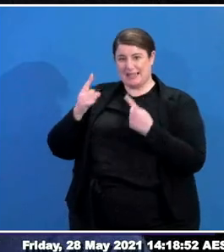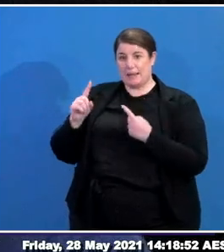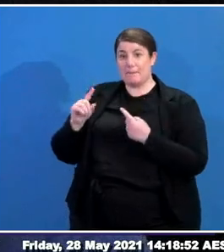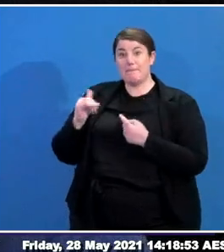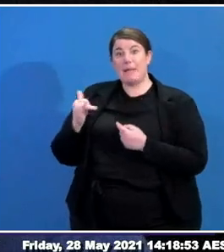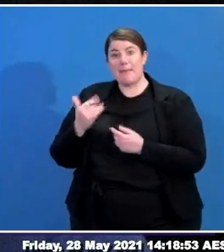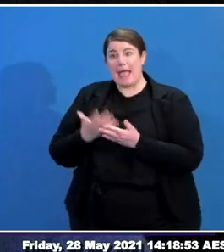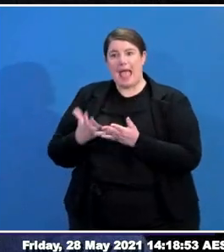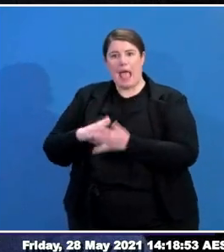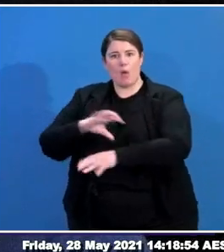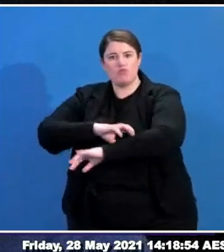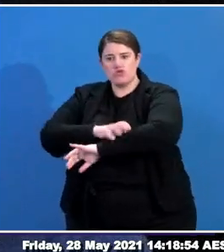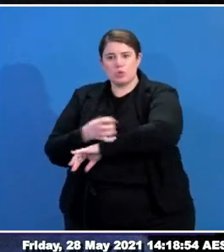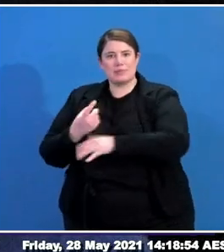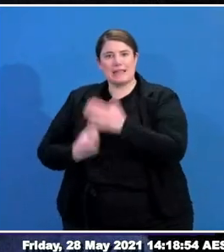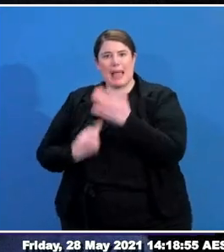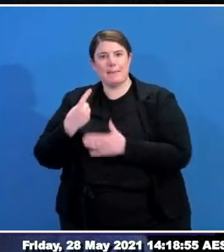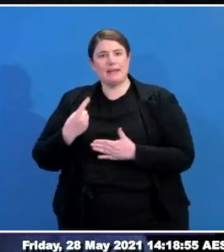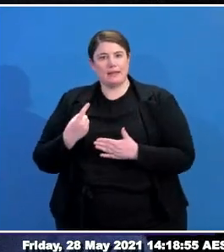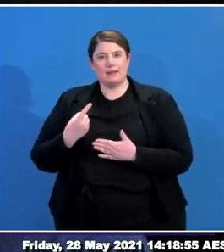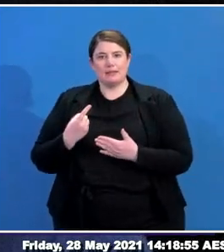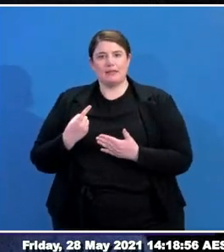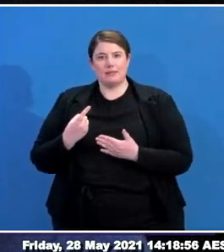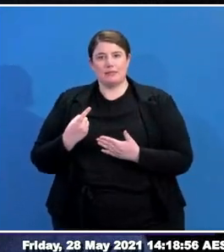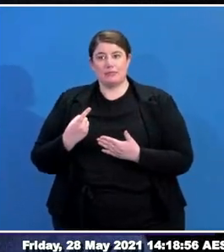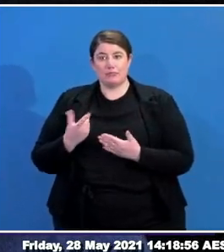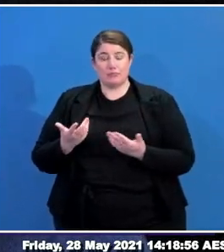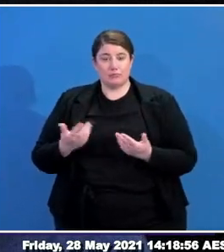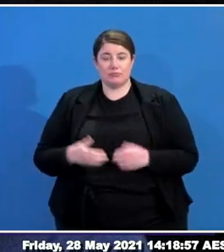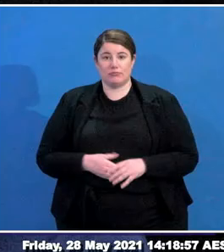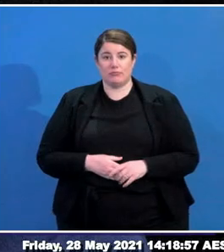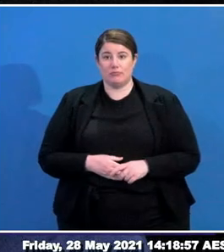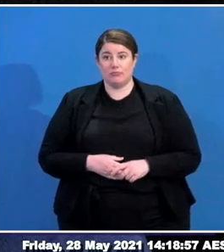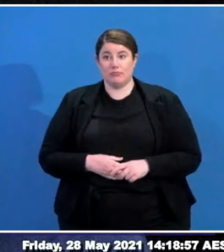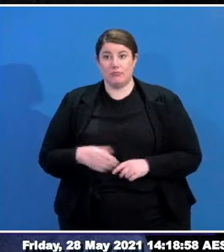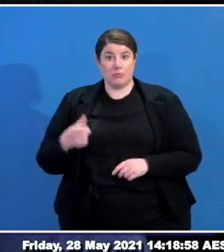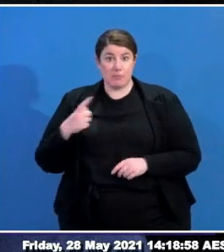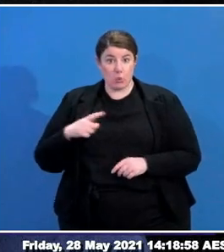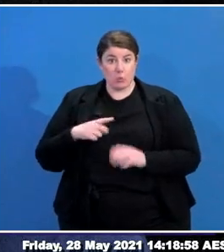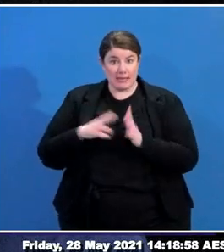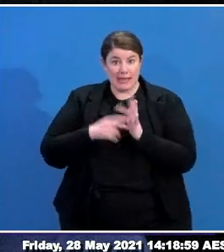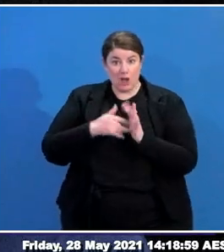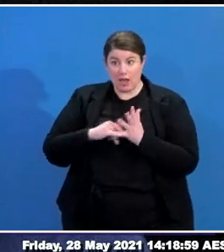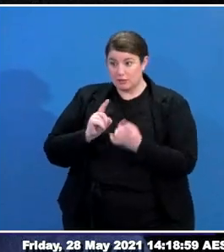happened, may that be connected to the provision of NDIS supports and services,